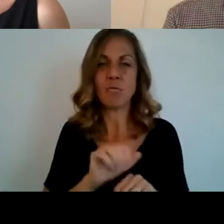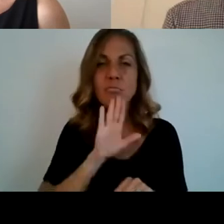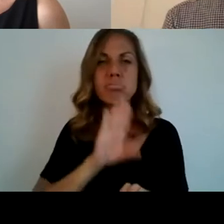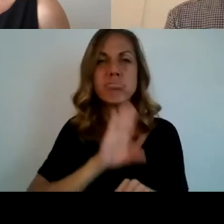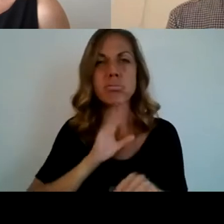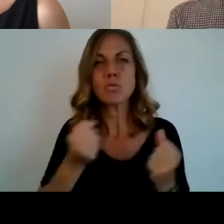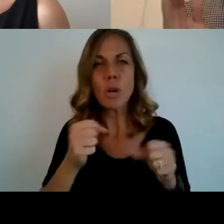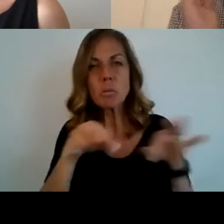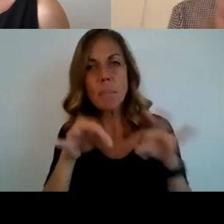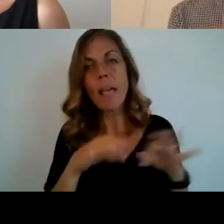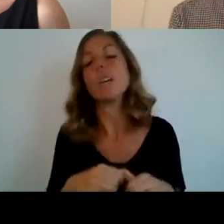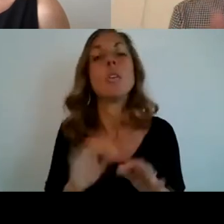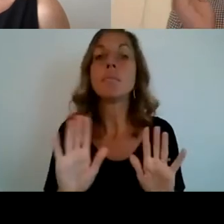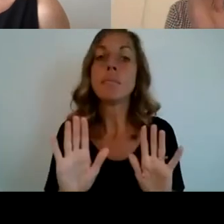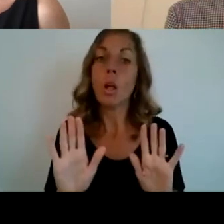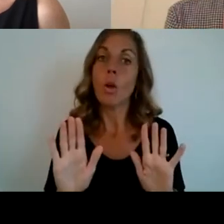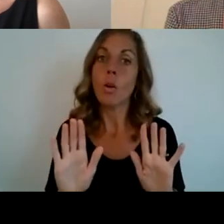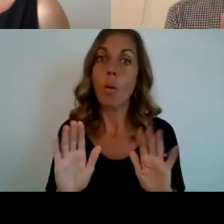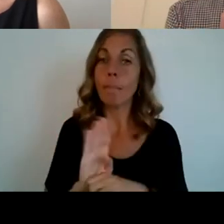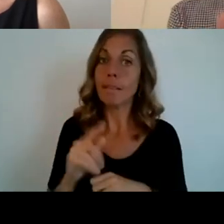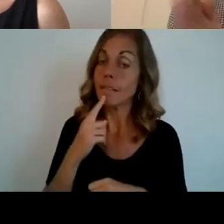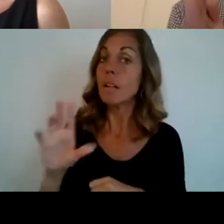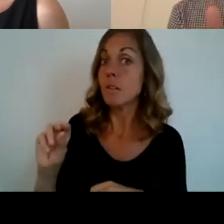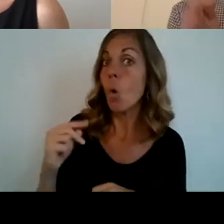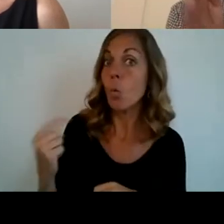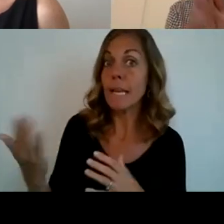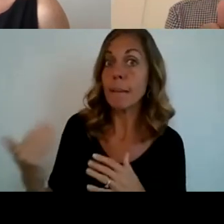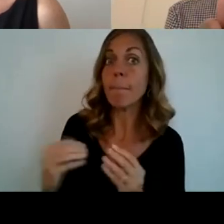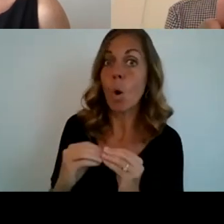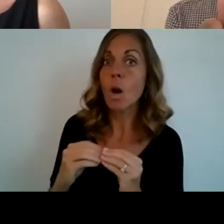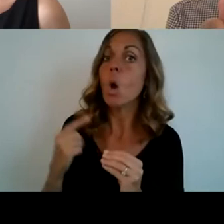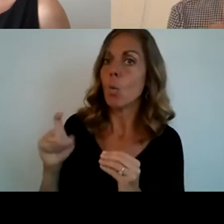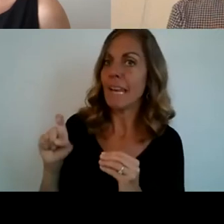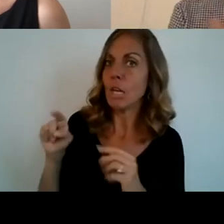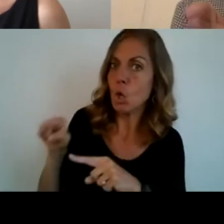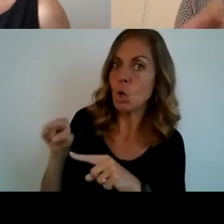like, no, no, no. We need more. We need more. And we need to do more. Shout out to Yvette